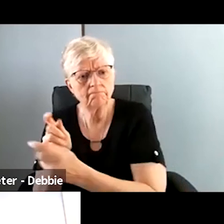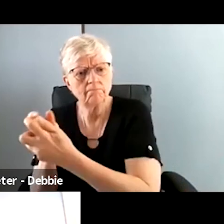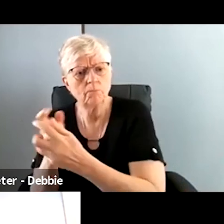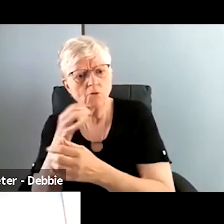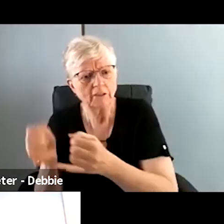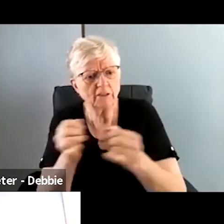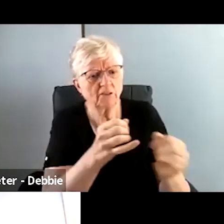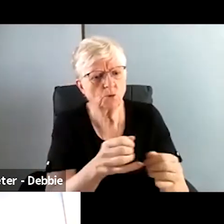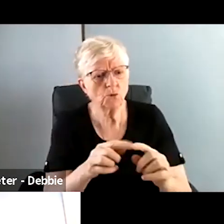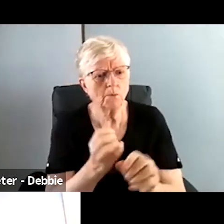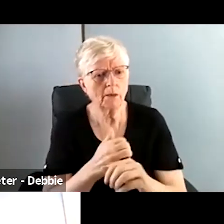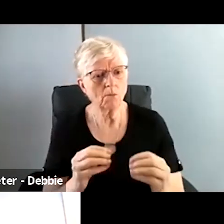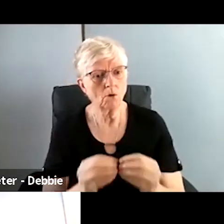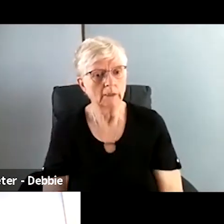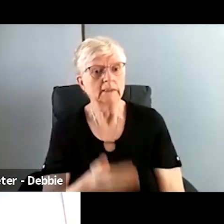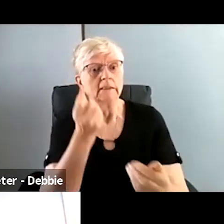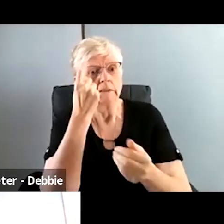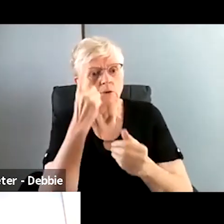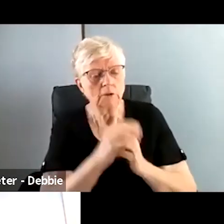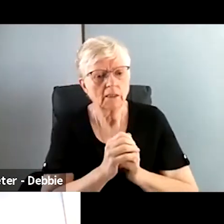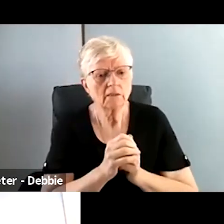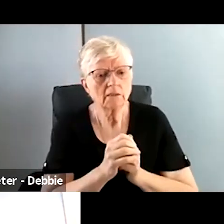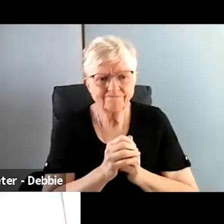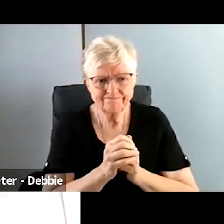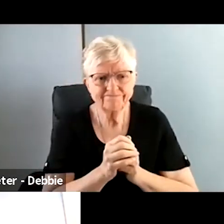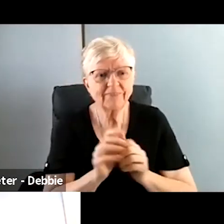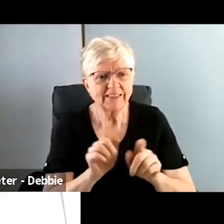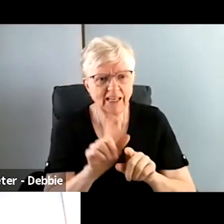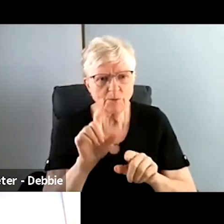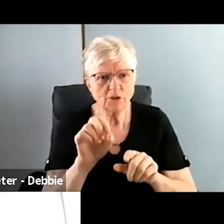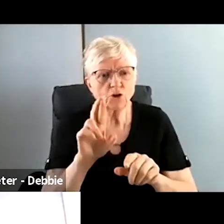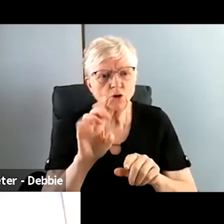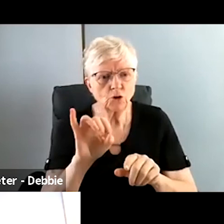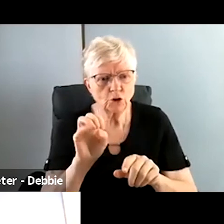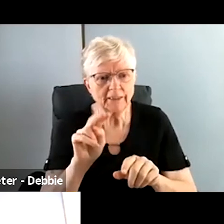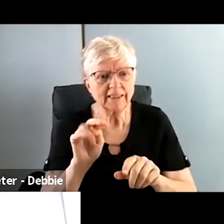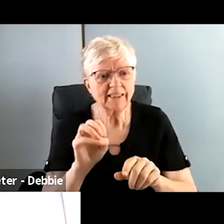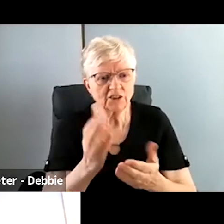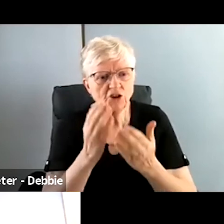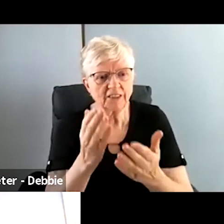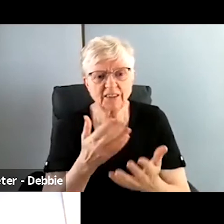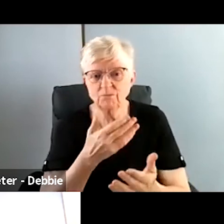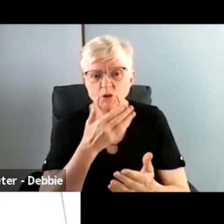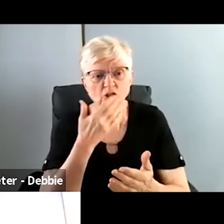MORE FACILITATED OR FOCUSING ON ACCOMMODATIONS THAT WOULD BE REQUIRED AND I THINK AS LORIENNE MENTIONED,